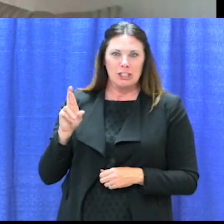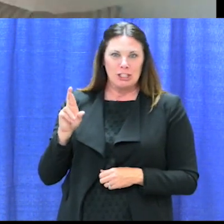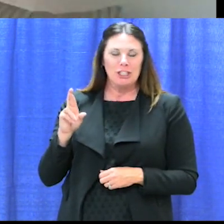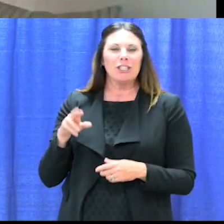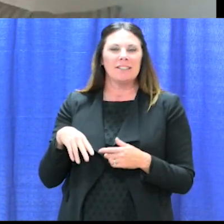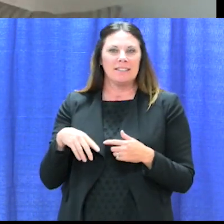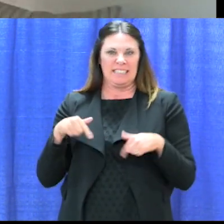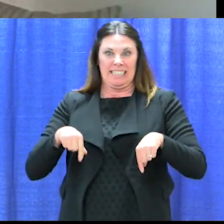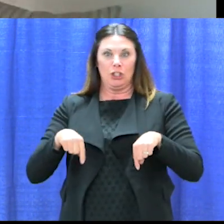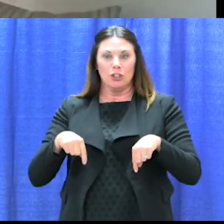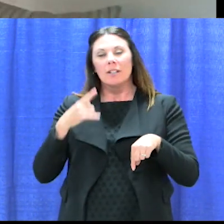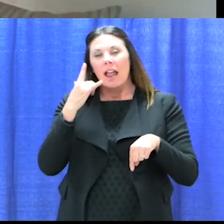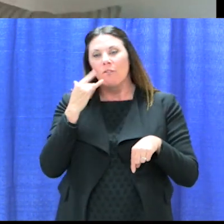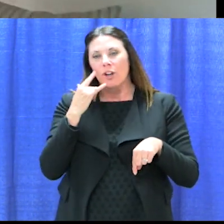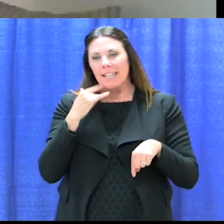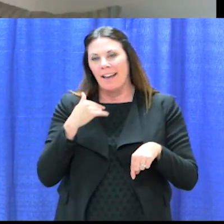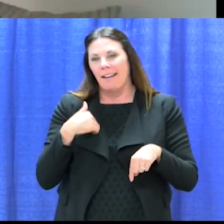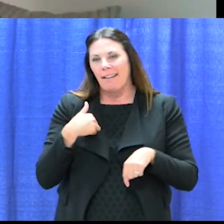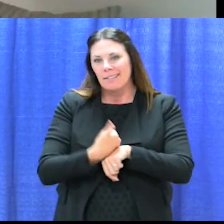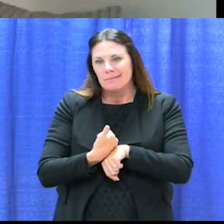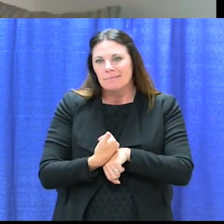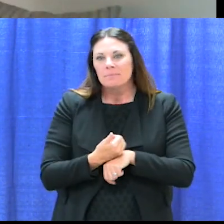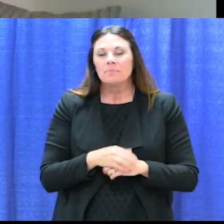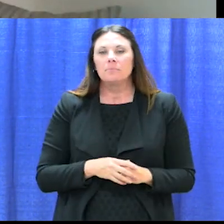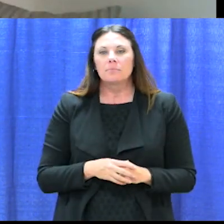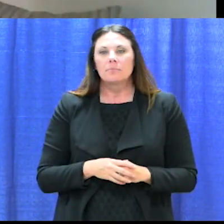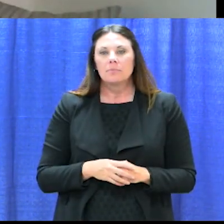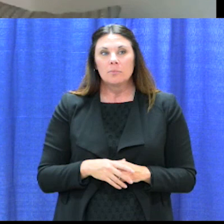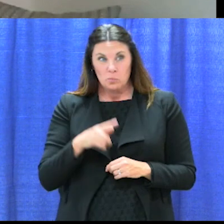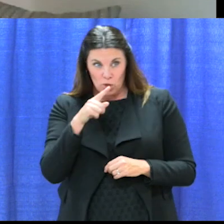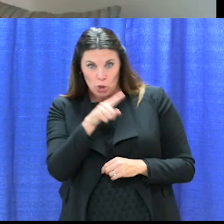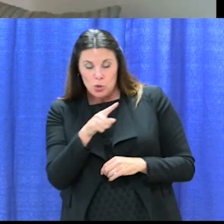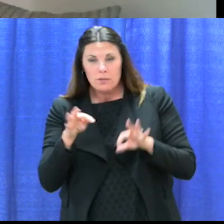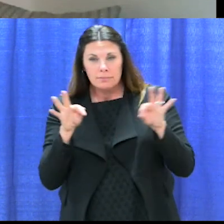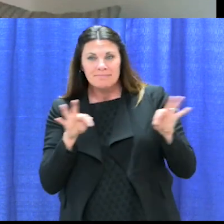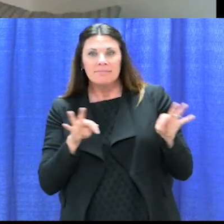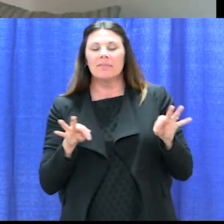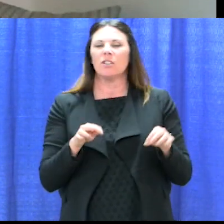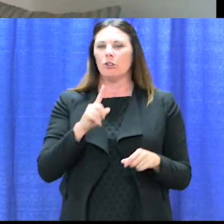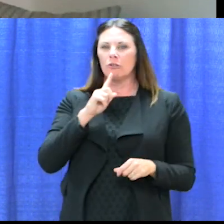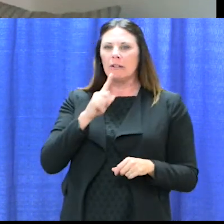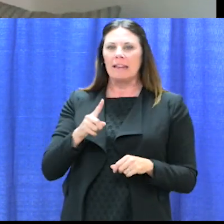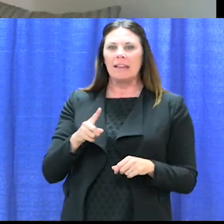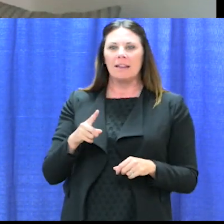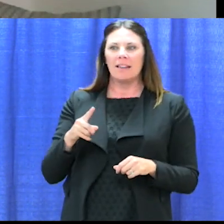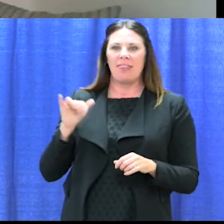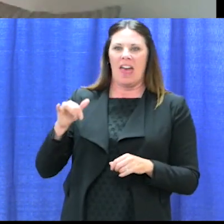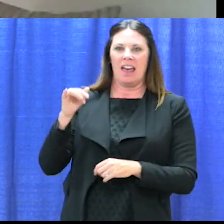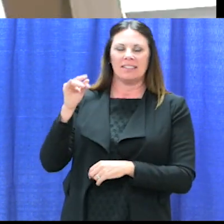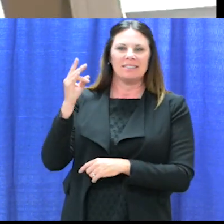So I am based here in California. What you're describing is something that would be specific to the wireless community.